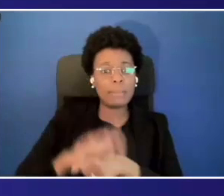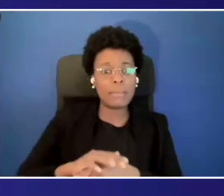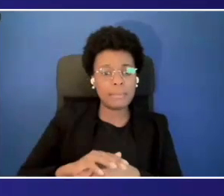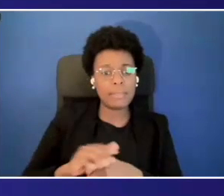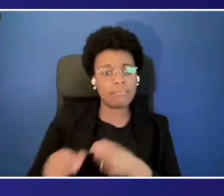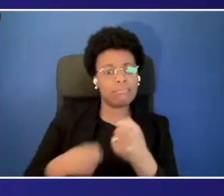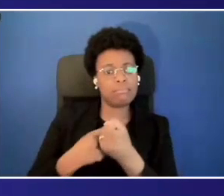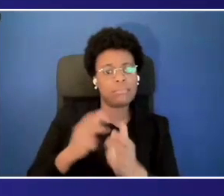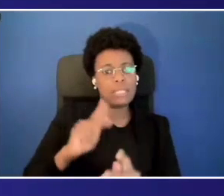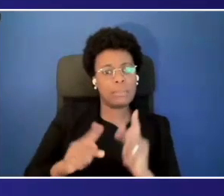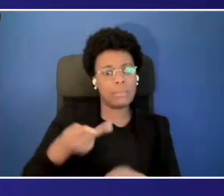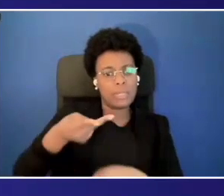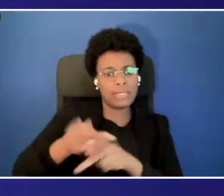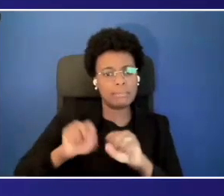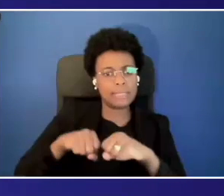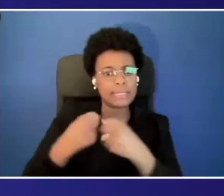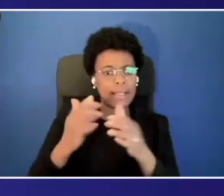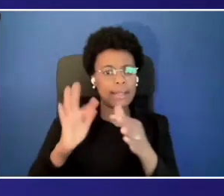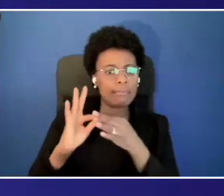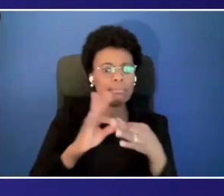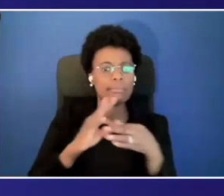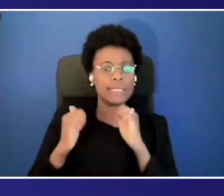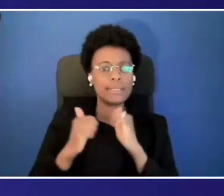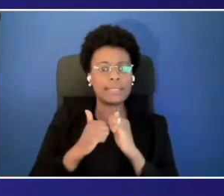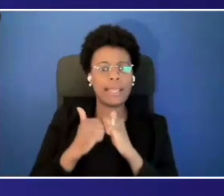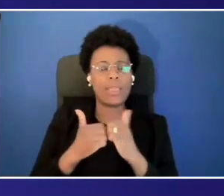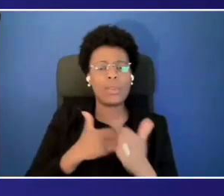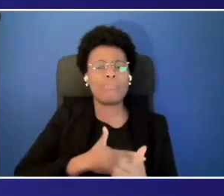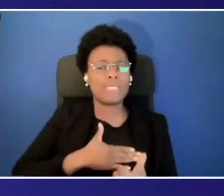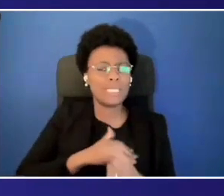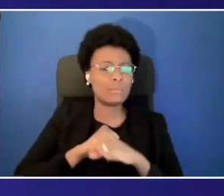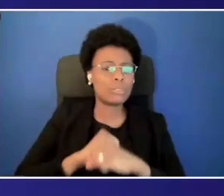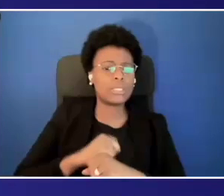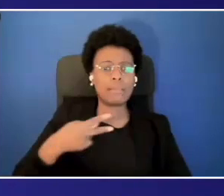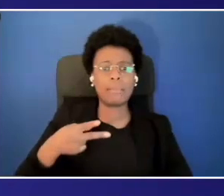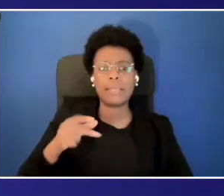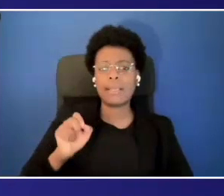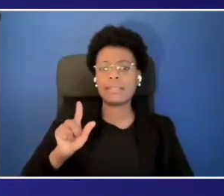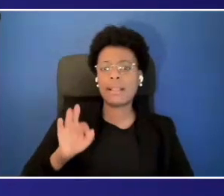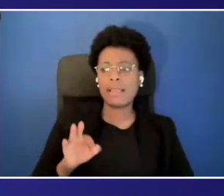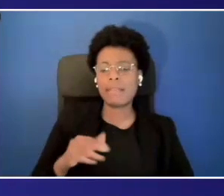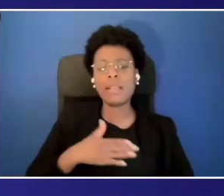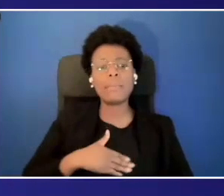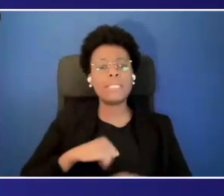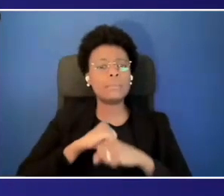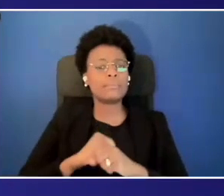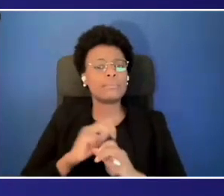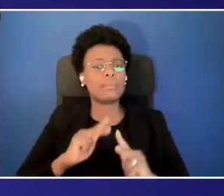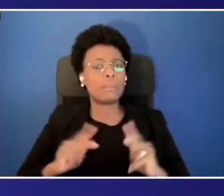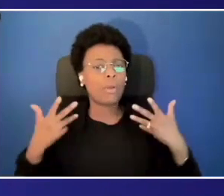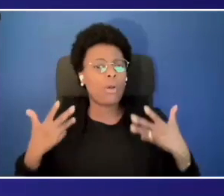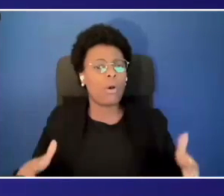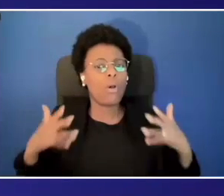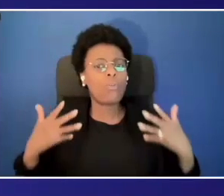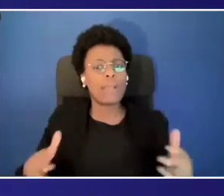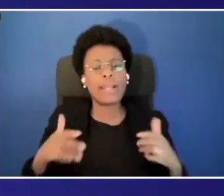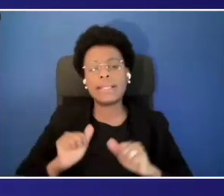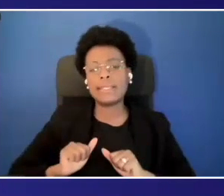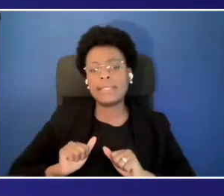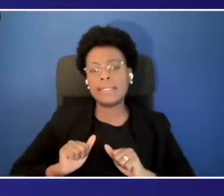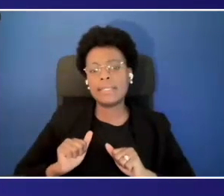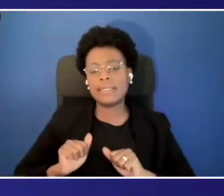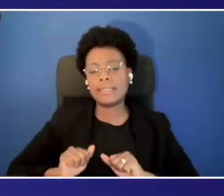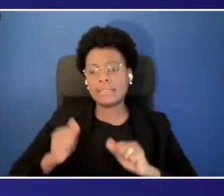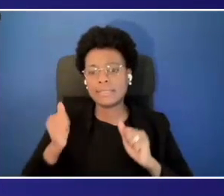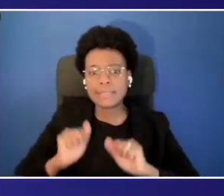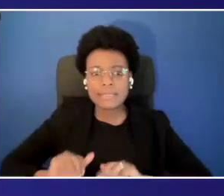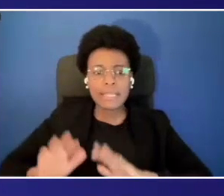Please protect the public student loan forgiveness program. Please protect those who already sacrifice. And please protect the future of public service in this country.